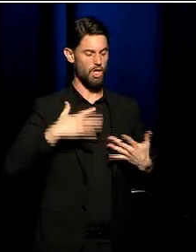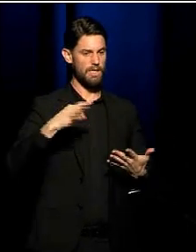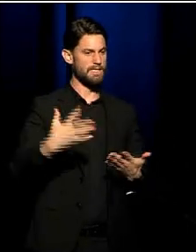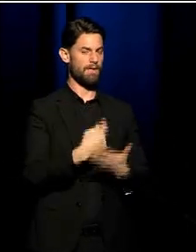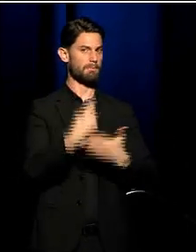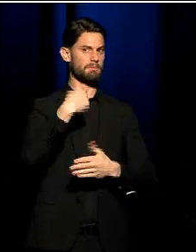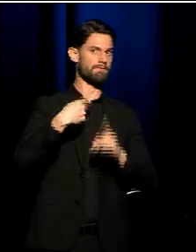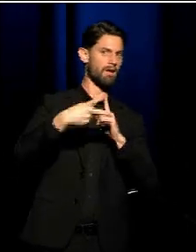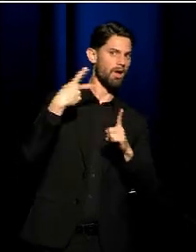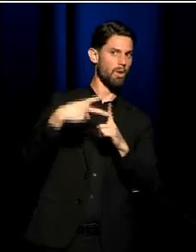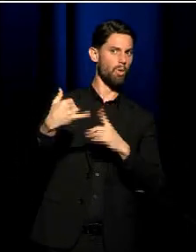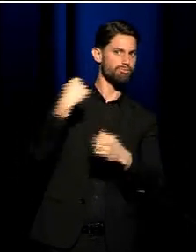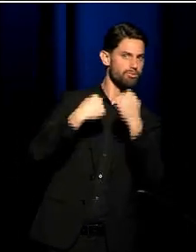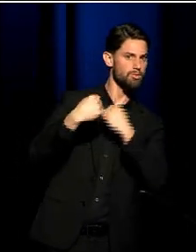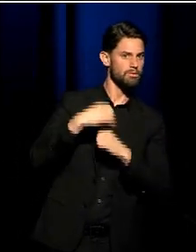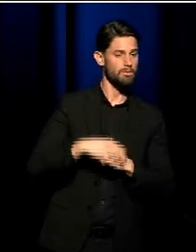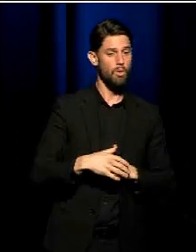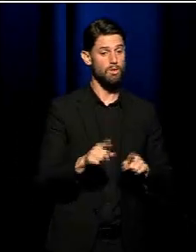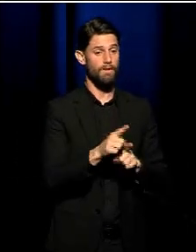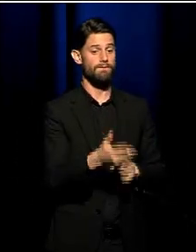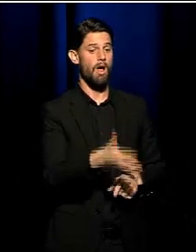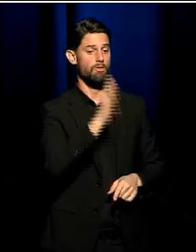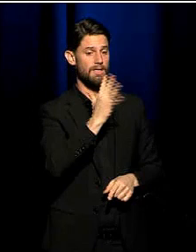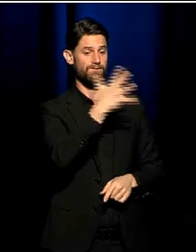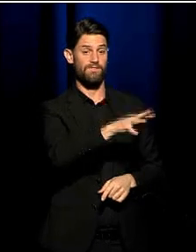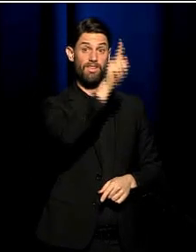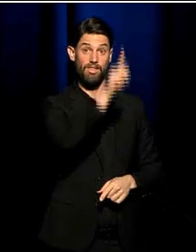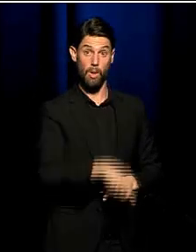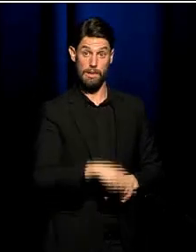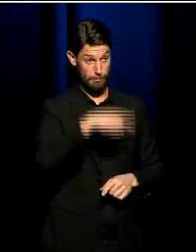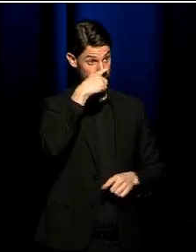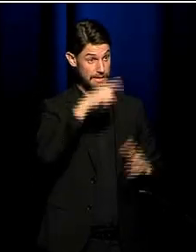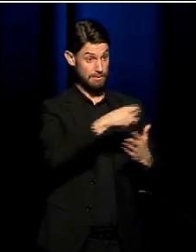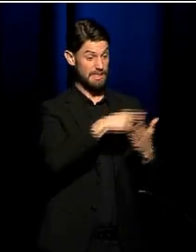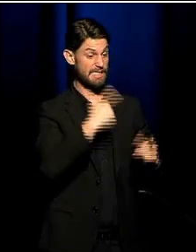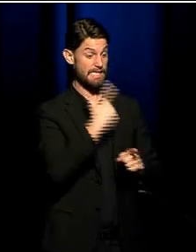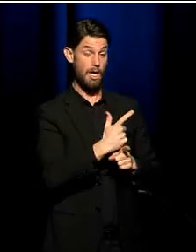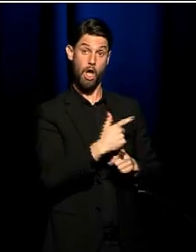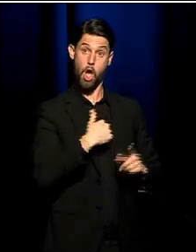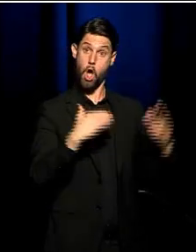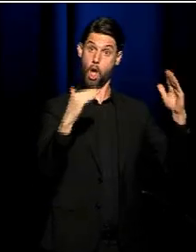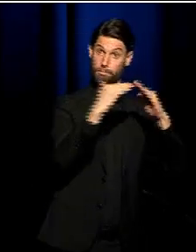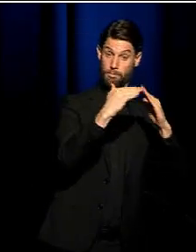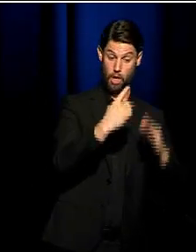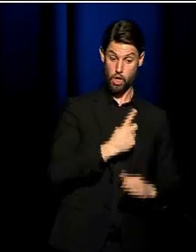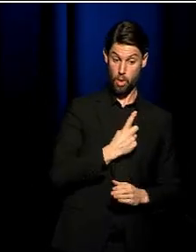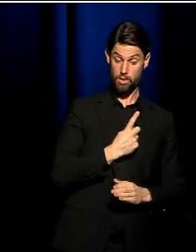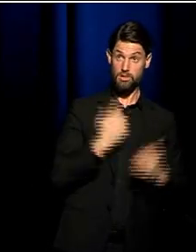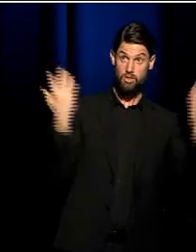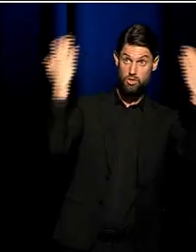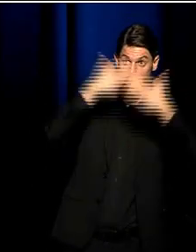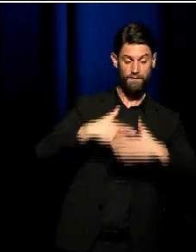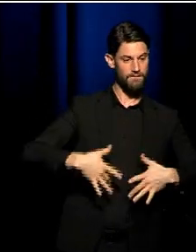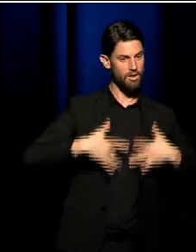550,000 felt unsafe when at home after dark these statistics are even